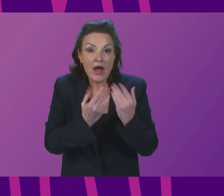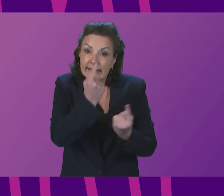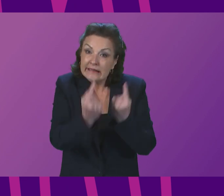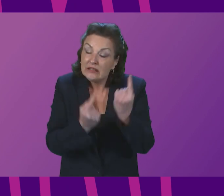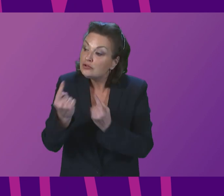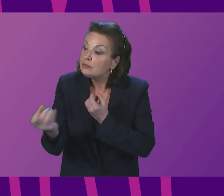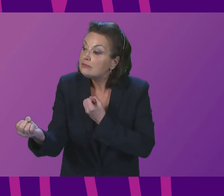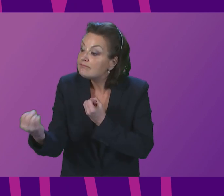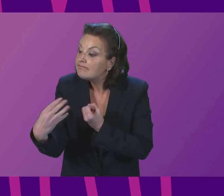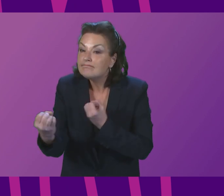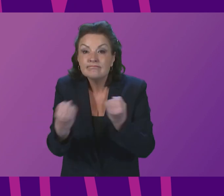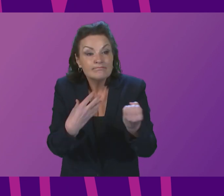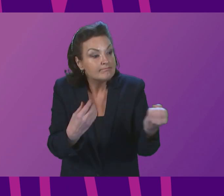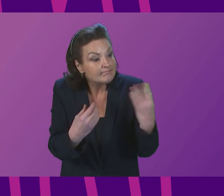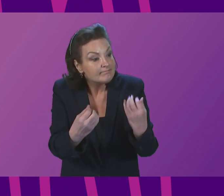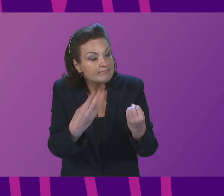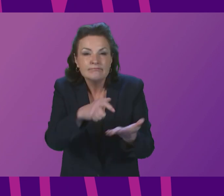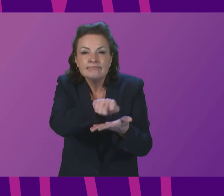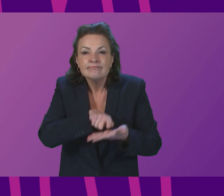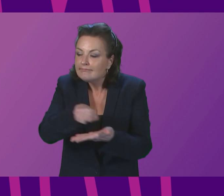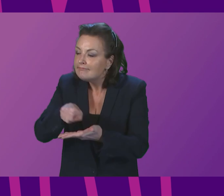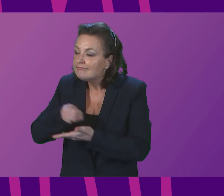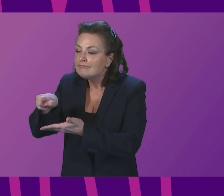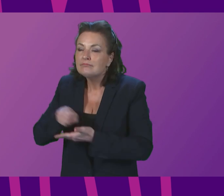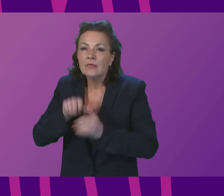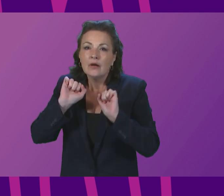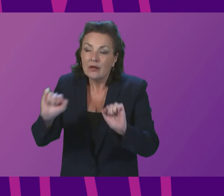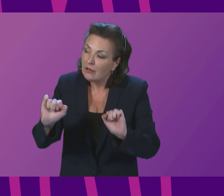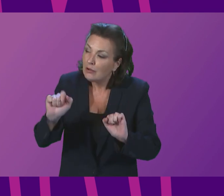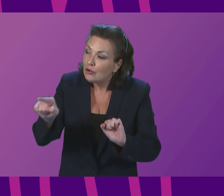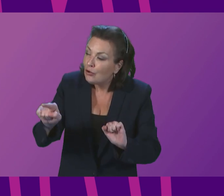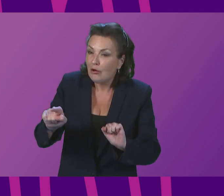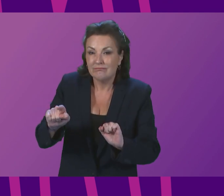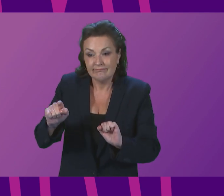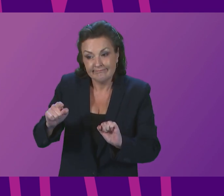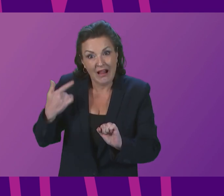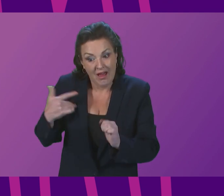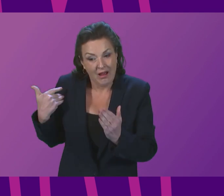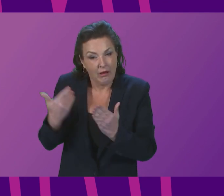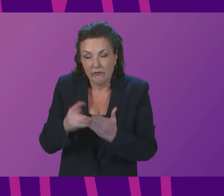I appreciate that it takes a lot of courage to share deeply distressing stories such as that.